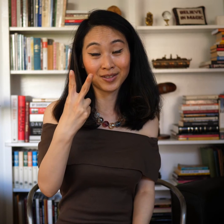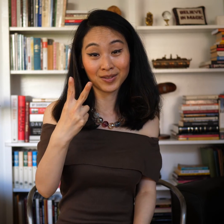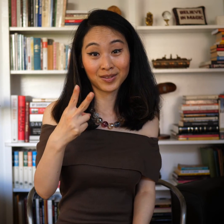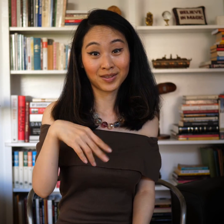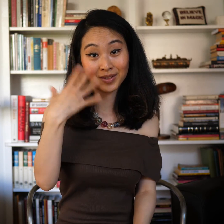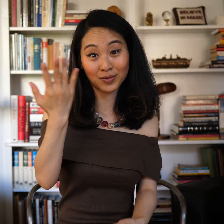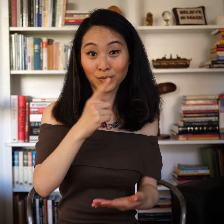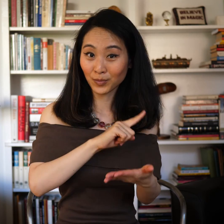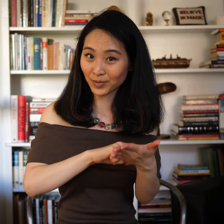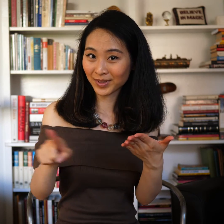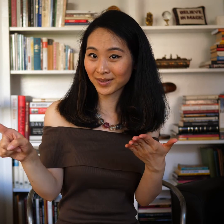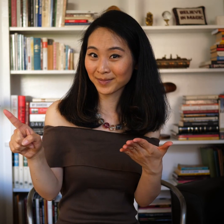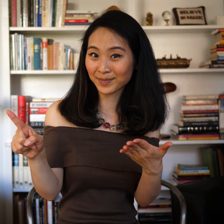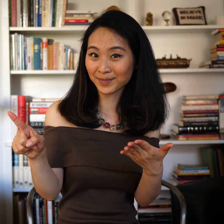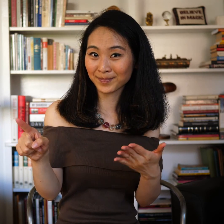See you next week!